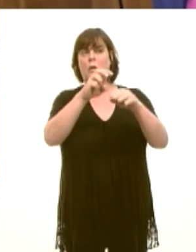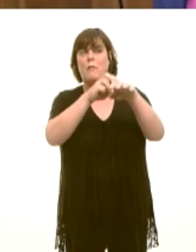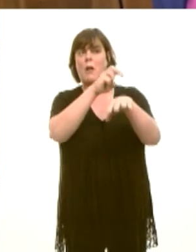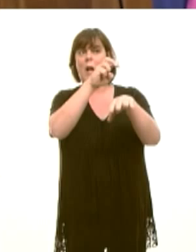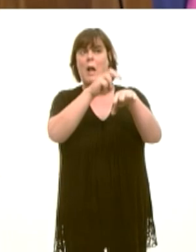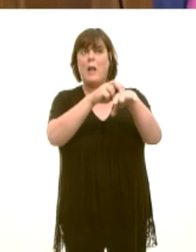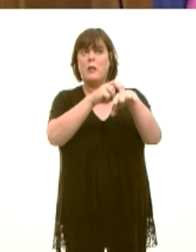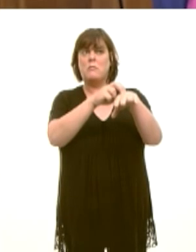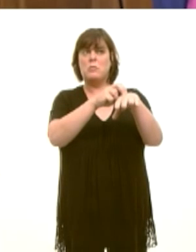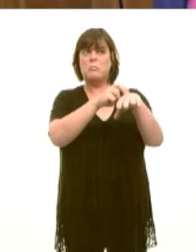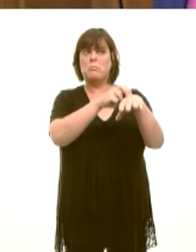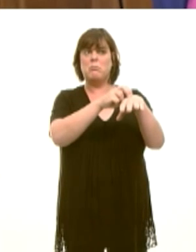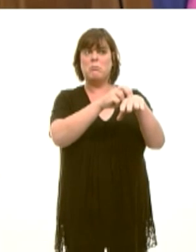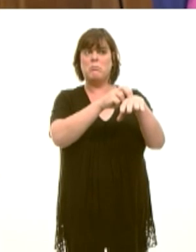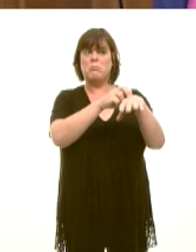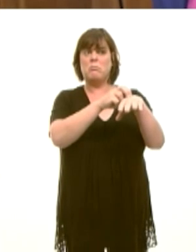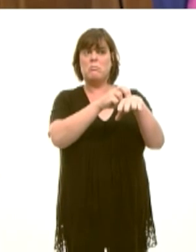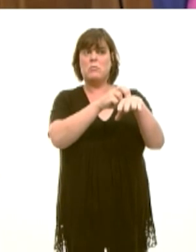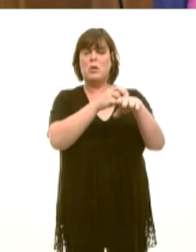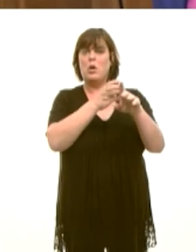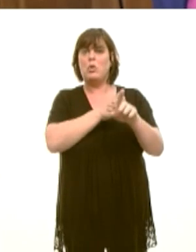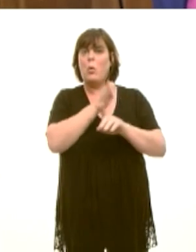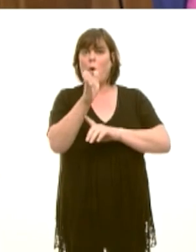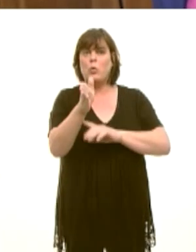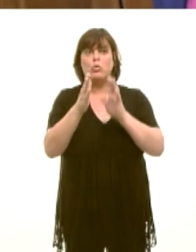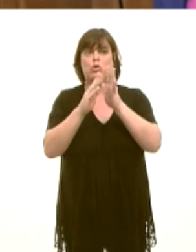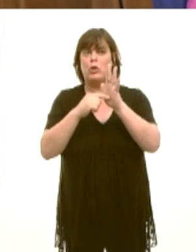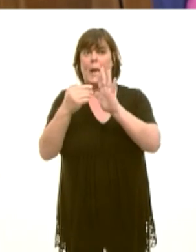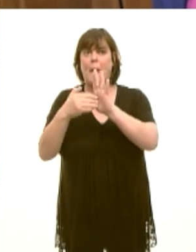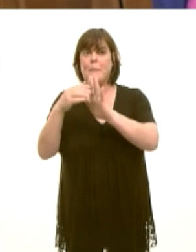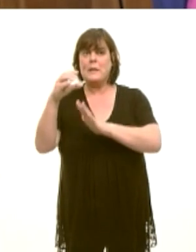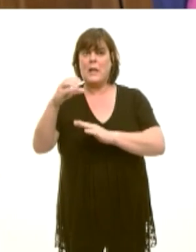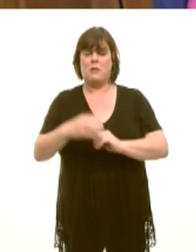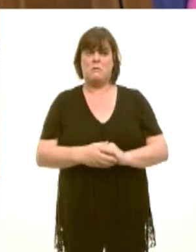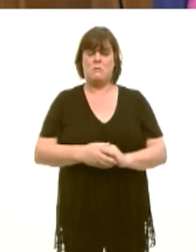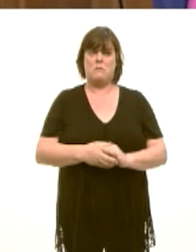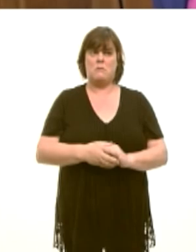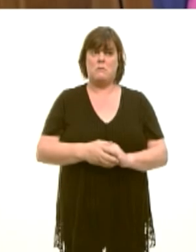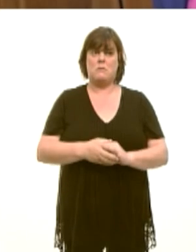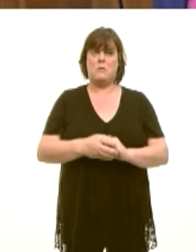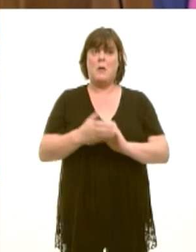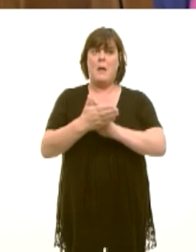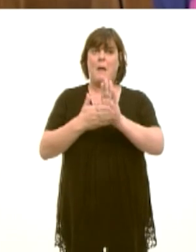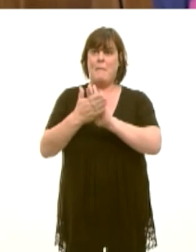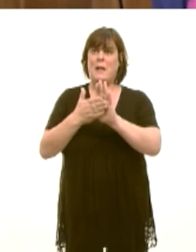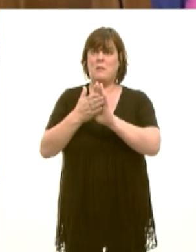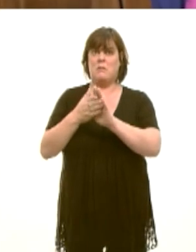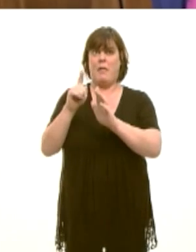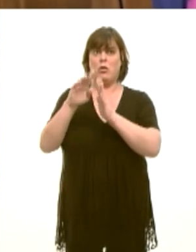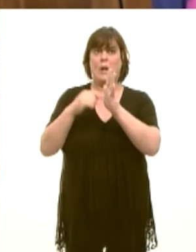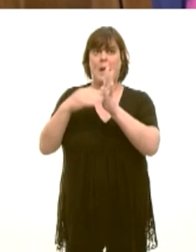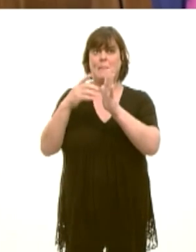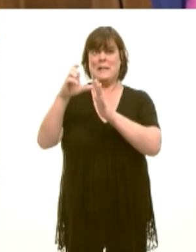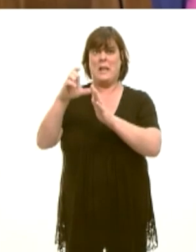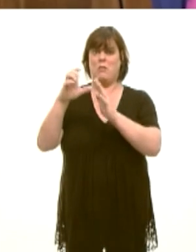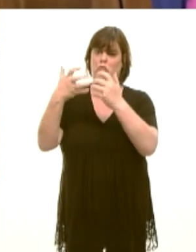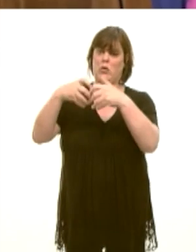table in a JMC, then that would undoubtedly change the dynamics of the JMC. We have to